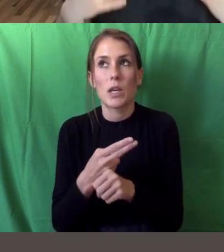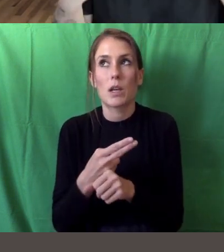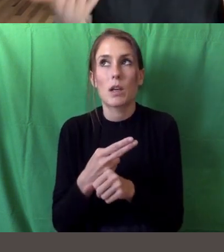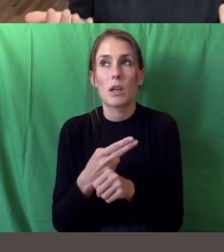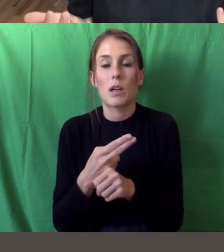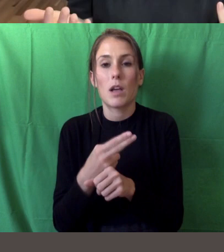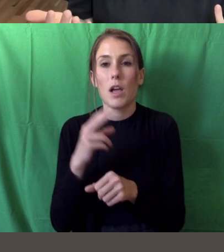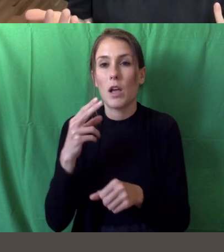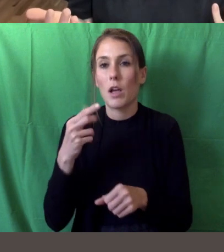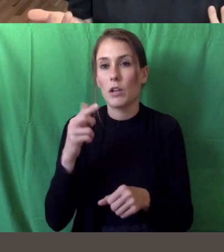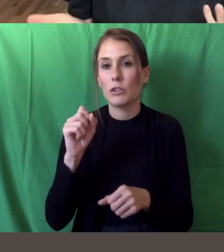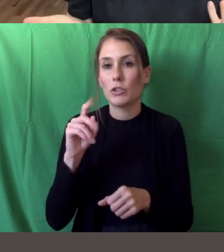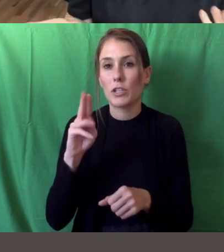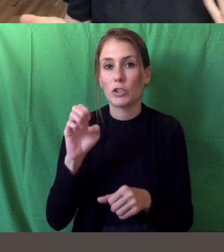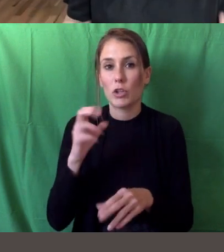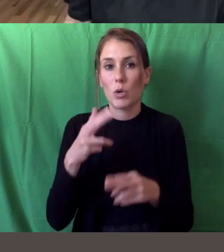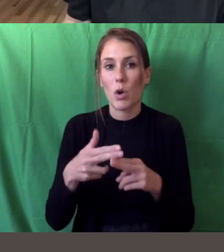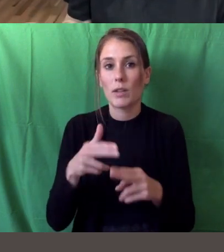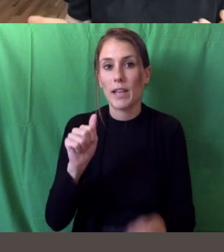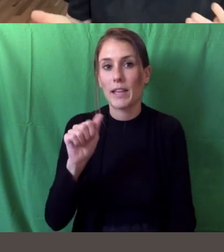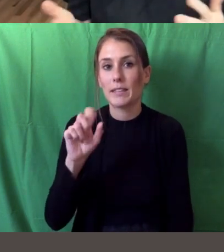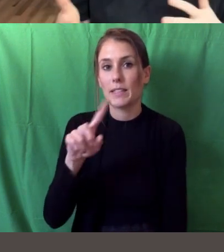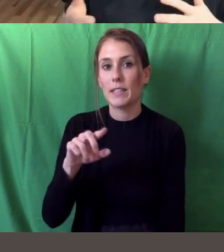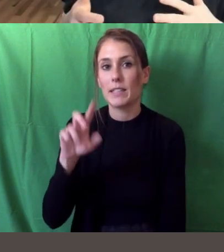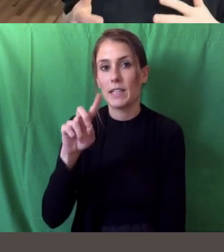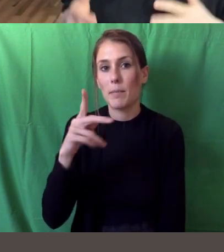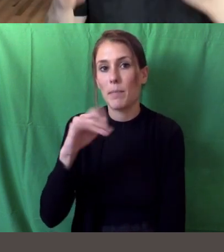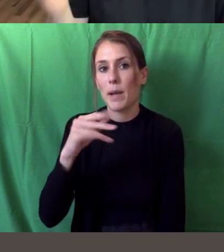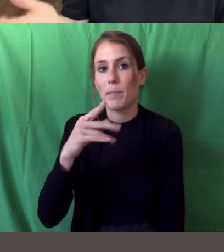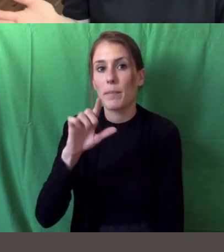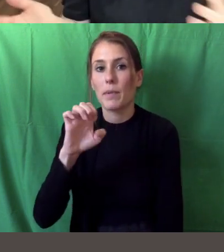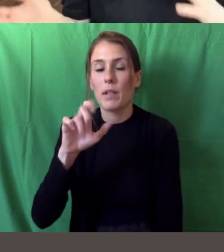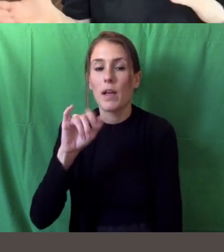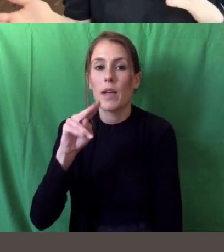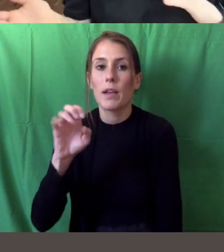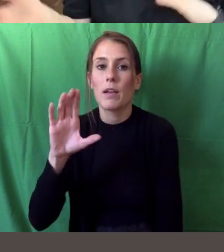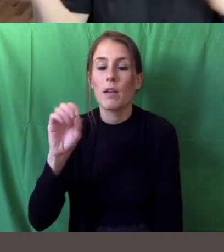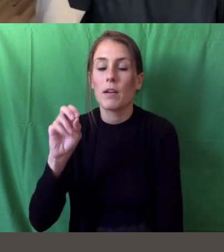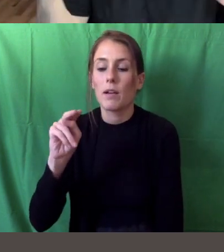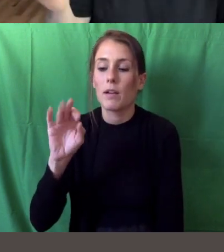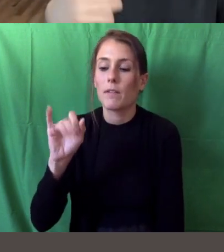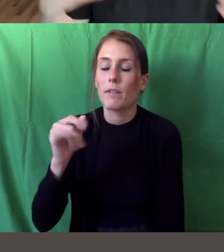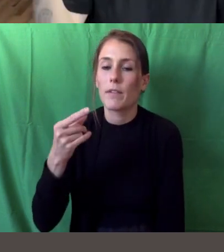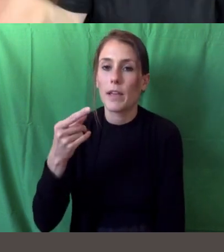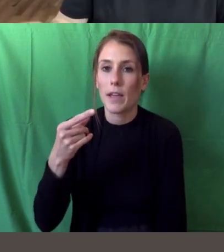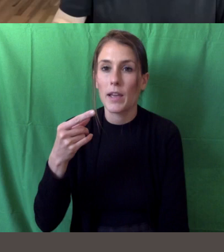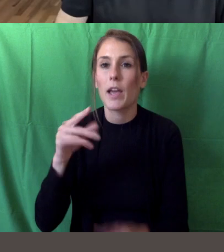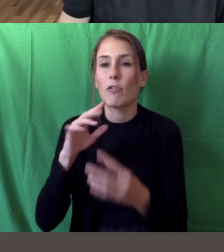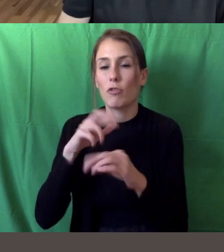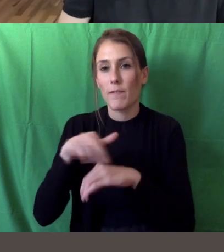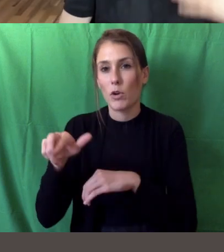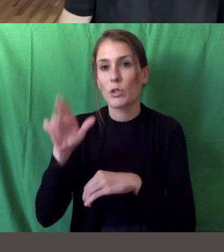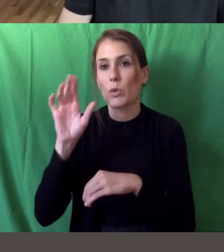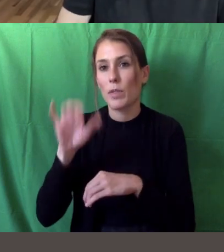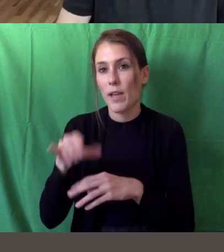We're going to set that up using a gesture called azd pipeline config and refer to that information from within the pipeline so we don't